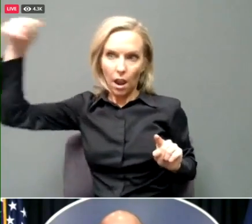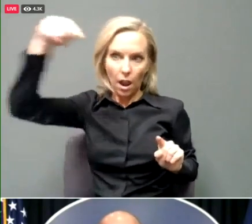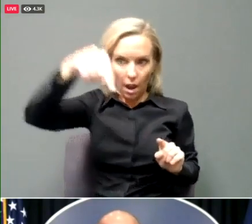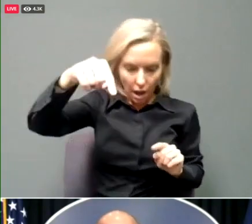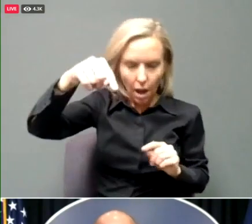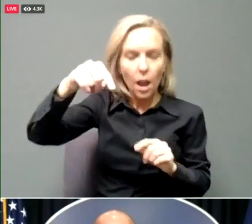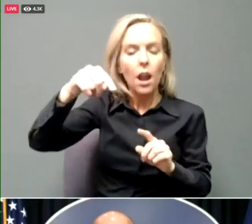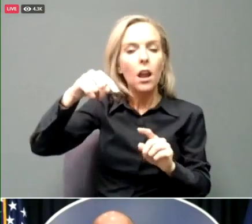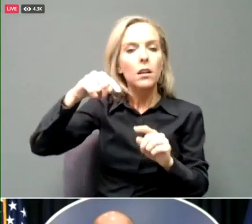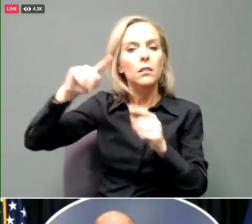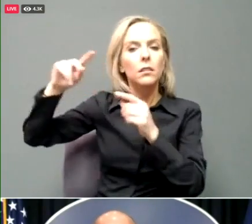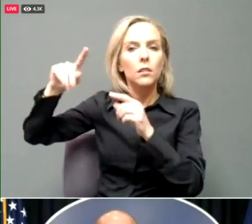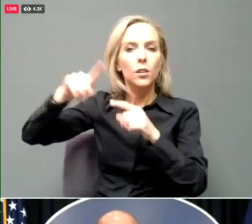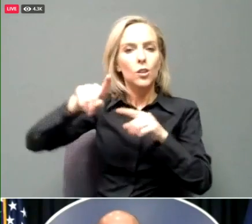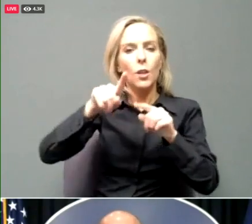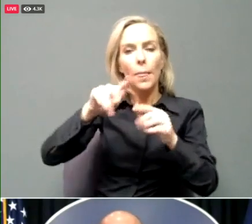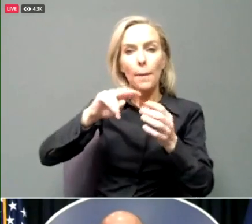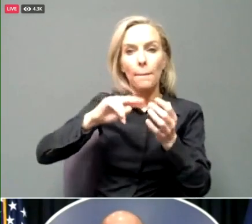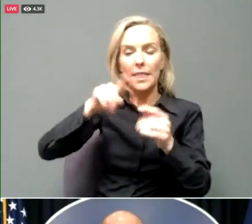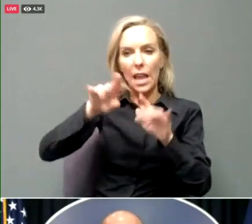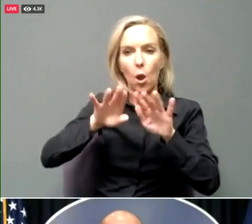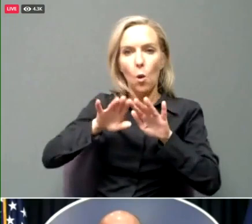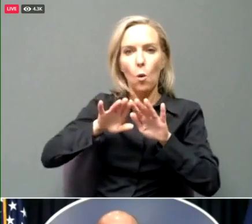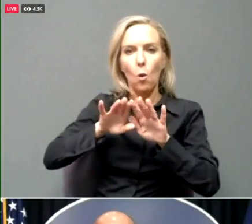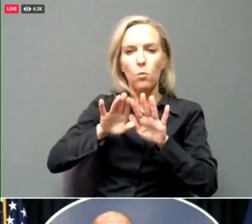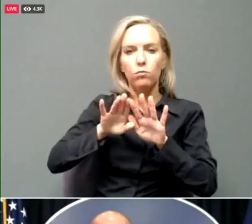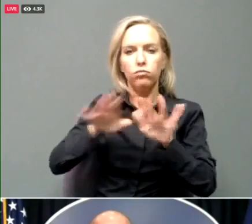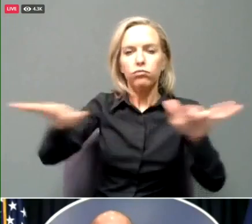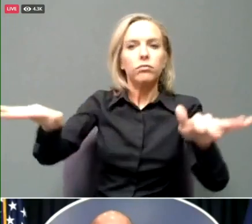spreads more easily. It means if you get exposed to it, you may be more